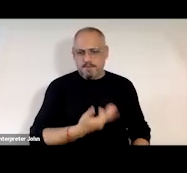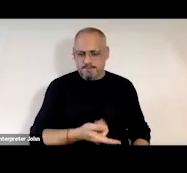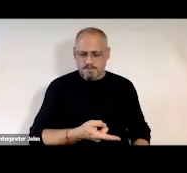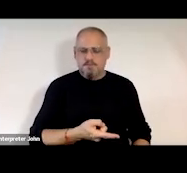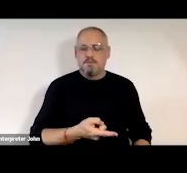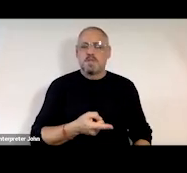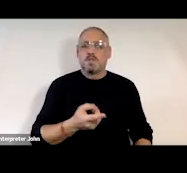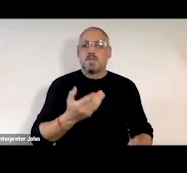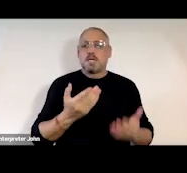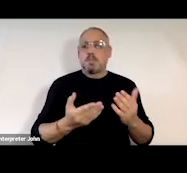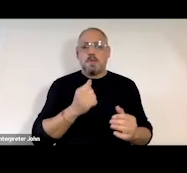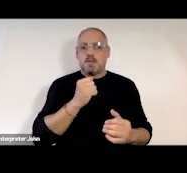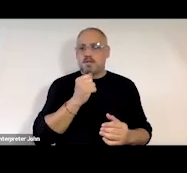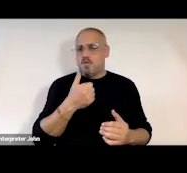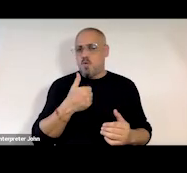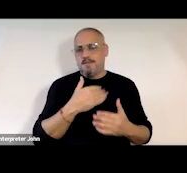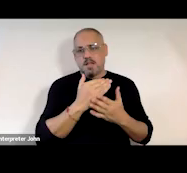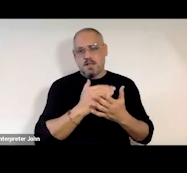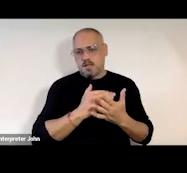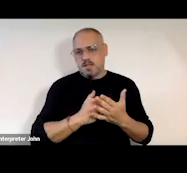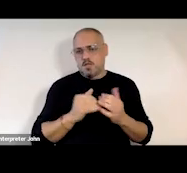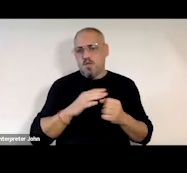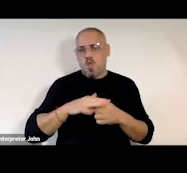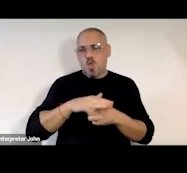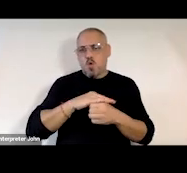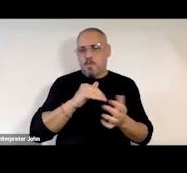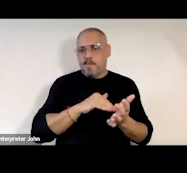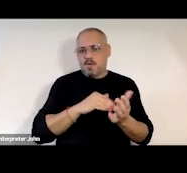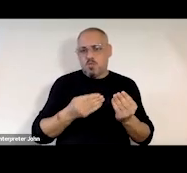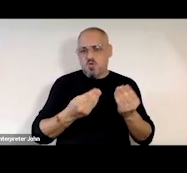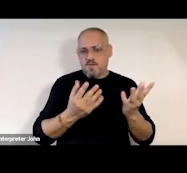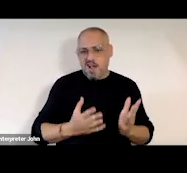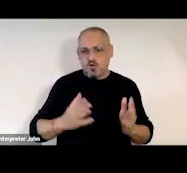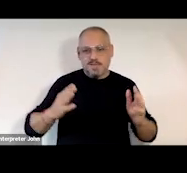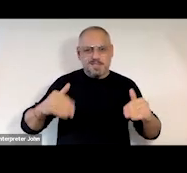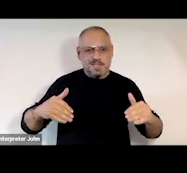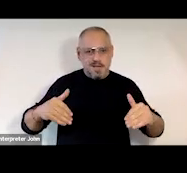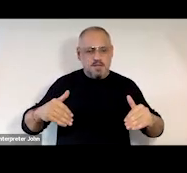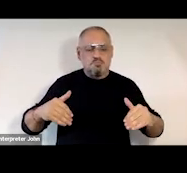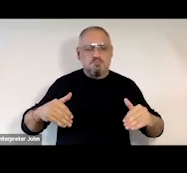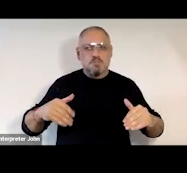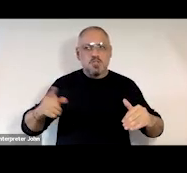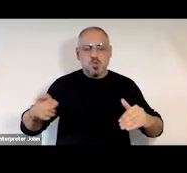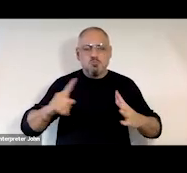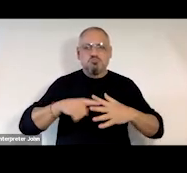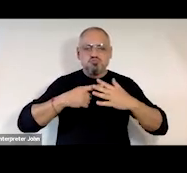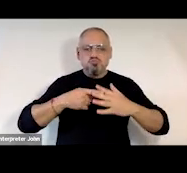You might not have a list of local medical providers quite yet, but as you get started with helping